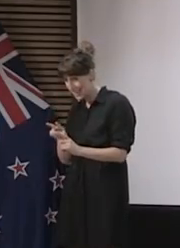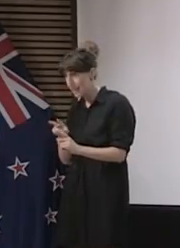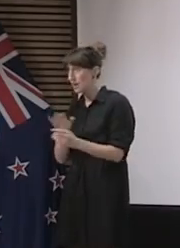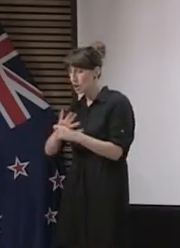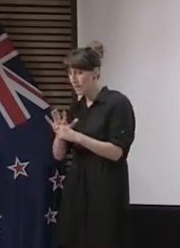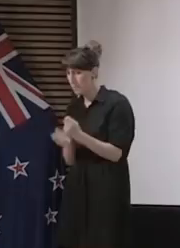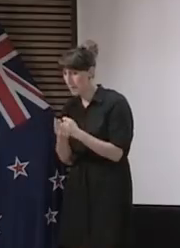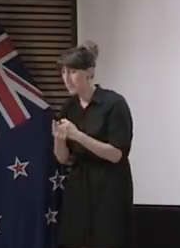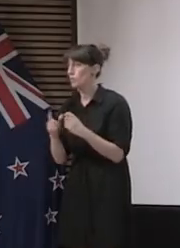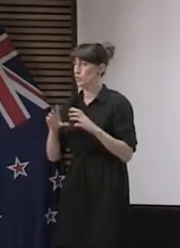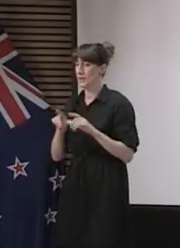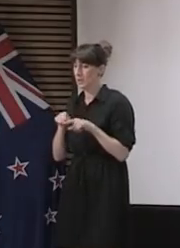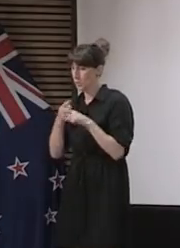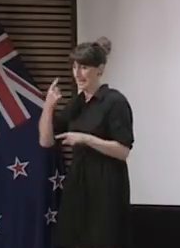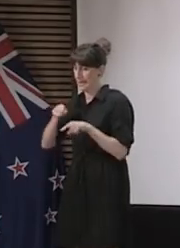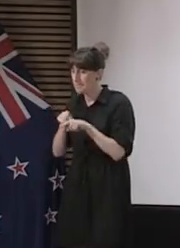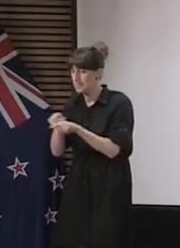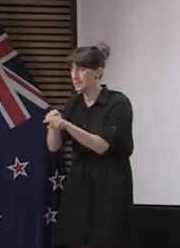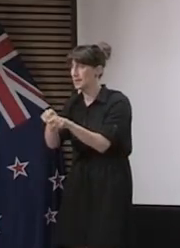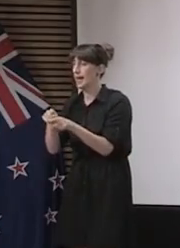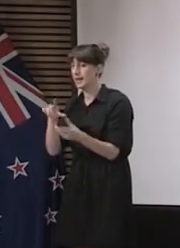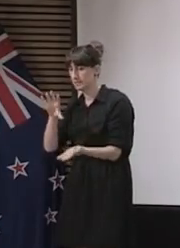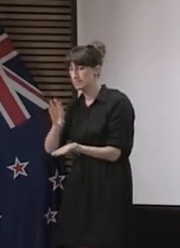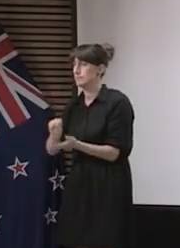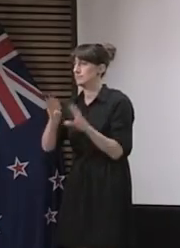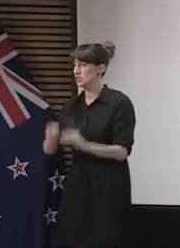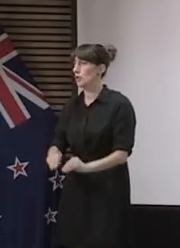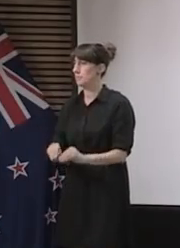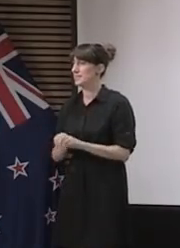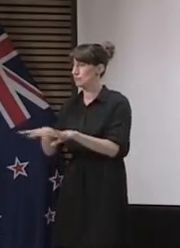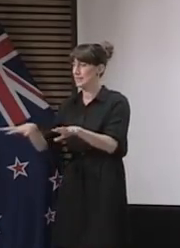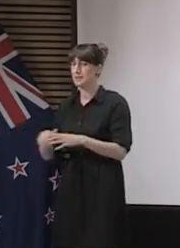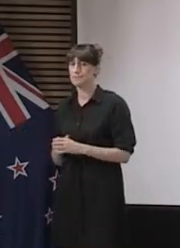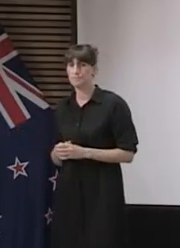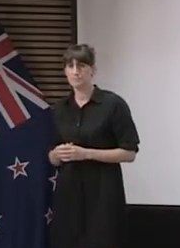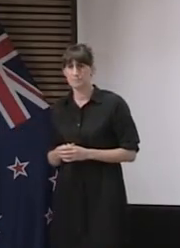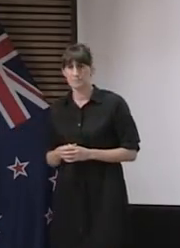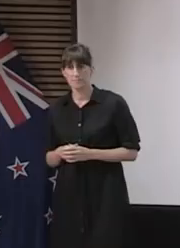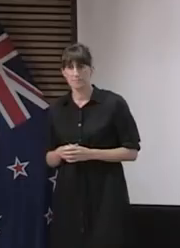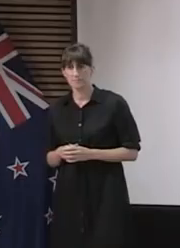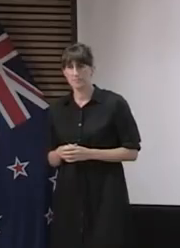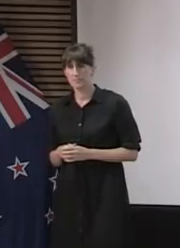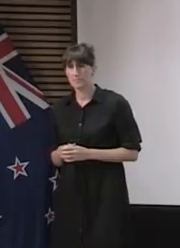Can you give an update ofthe number of cases withinfection is unknown?